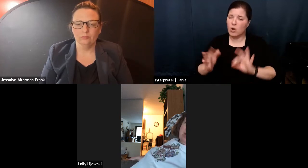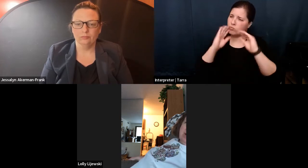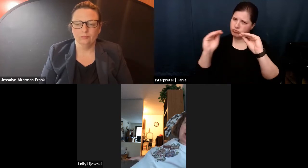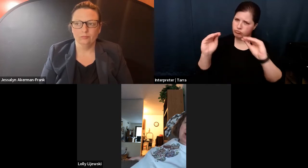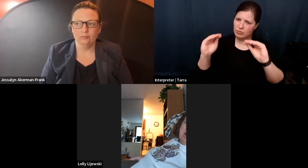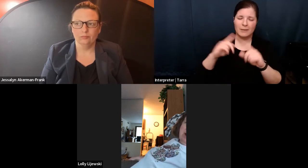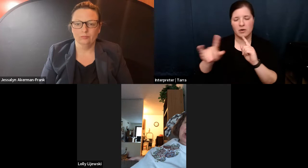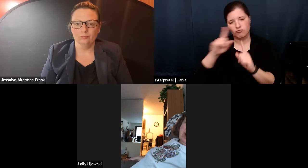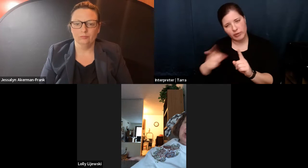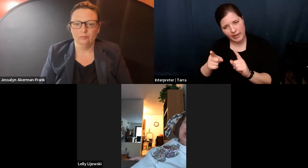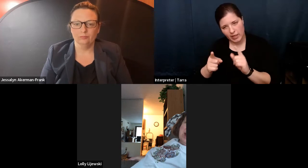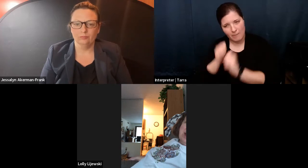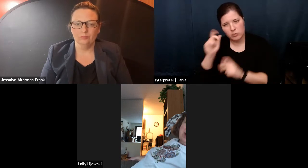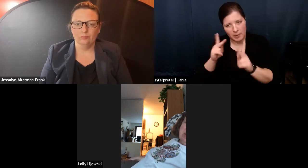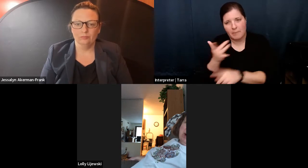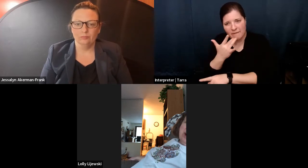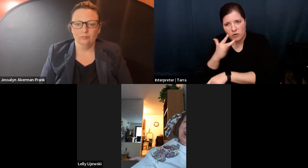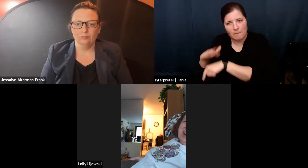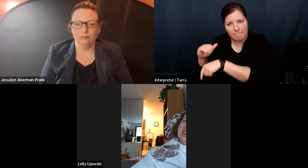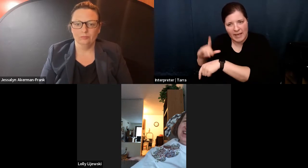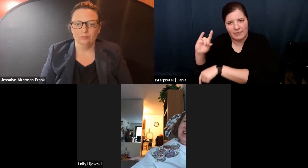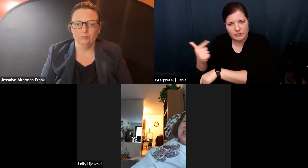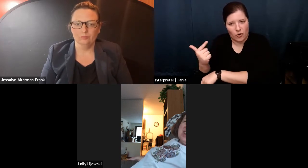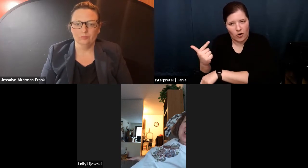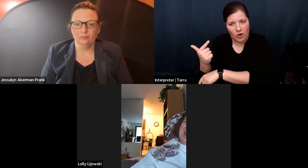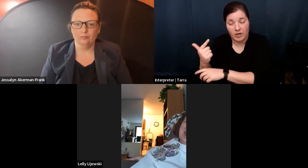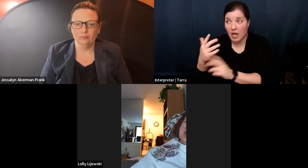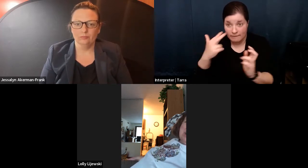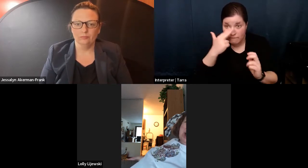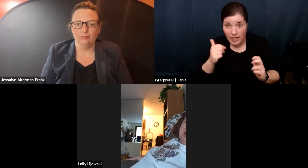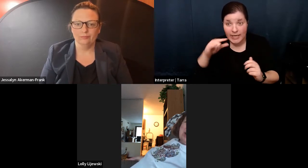Sometimes I will, if I have time, I'll answer questions.